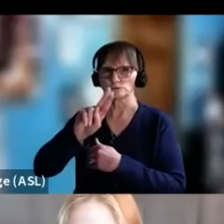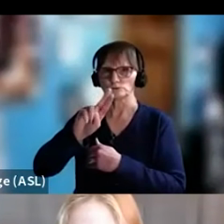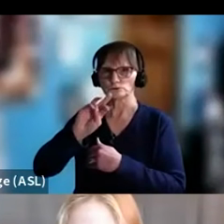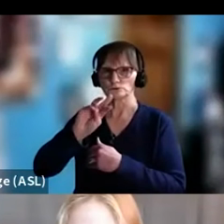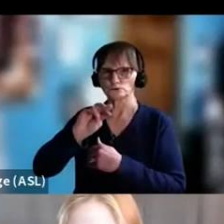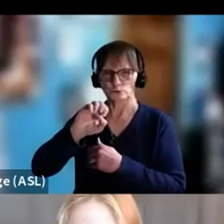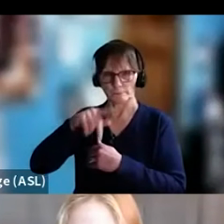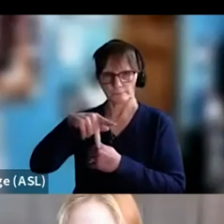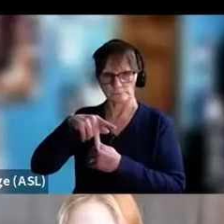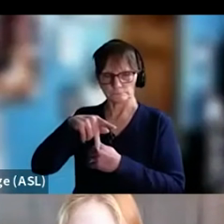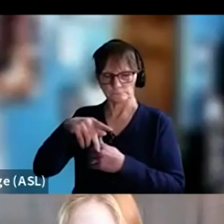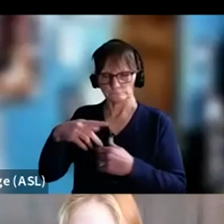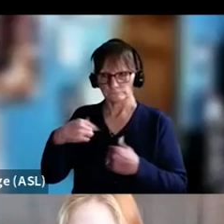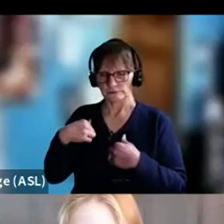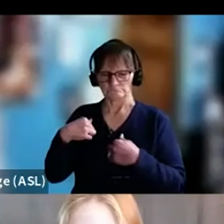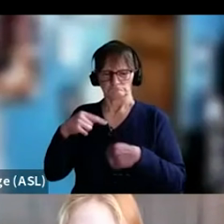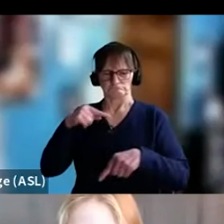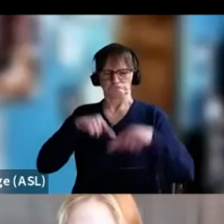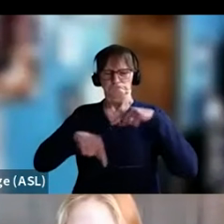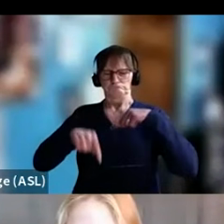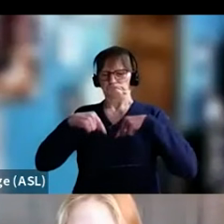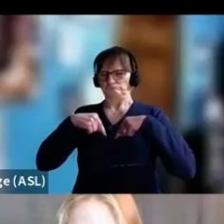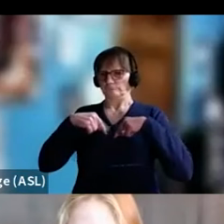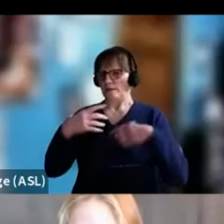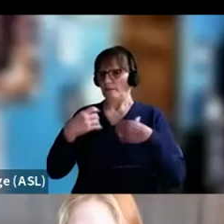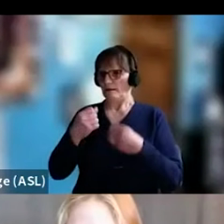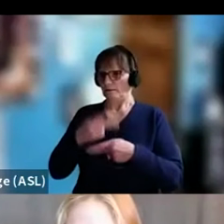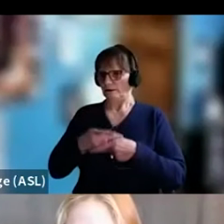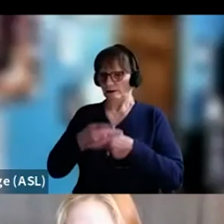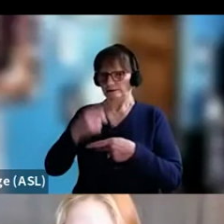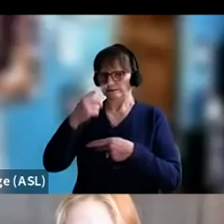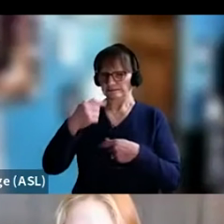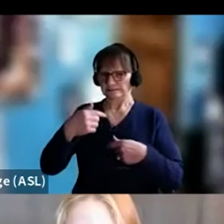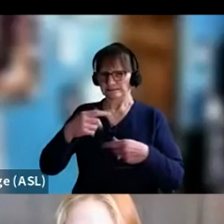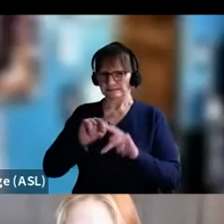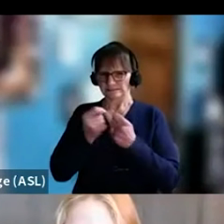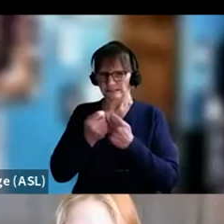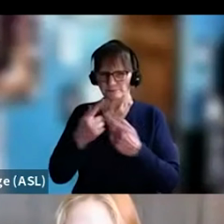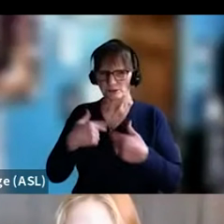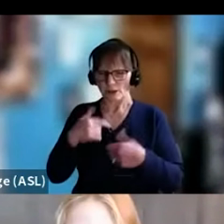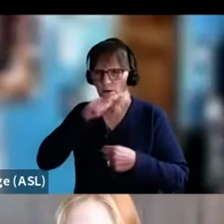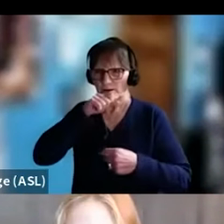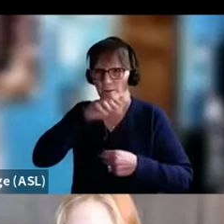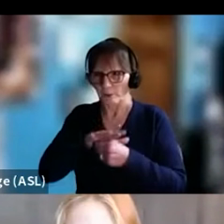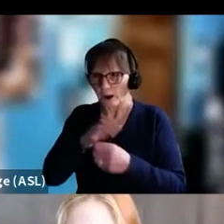around, you know, we often as healthcare teams or social service teams wanna promise services